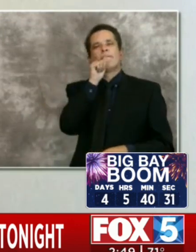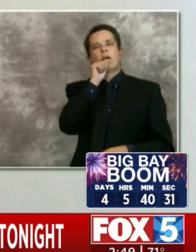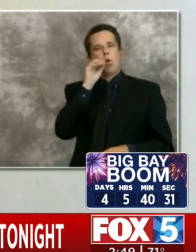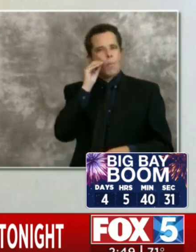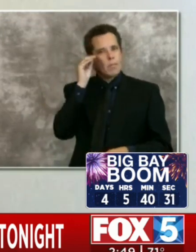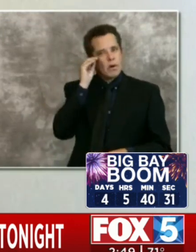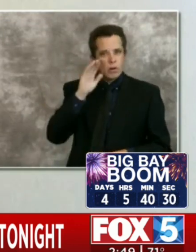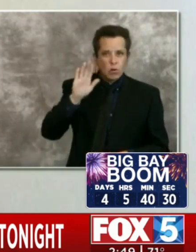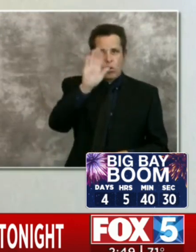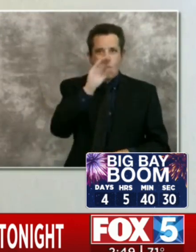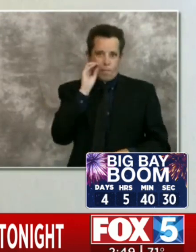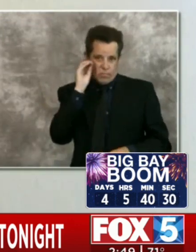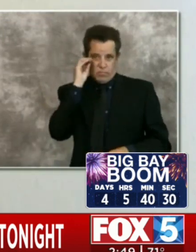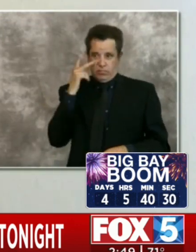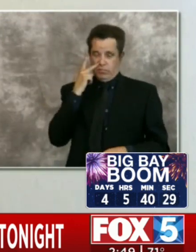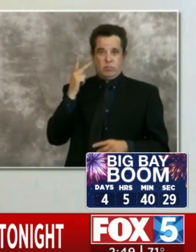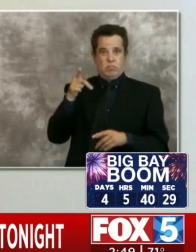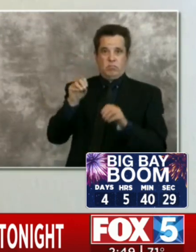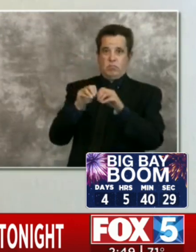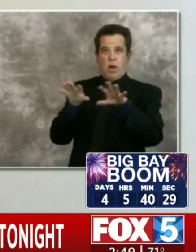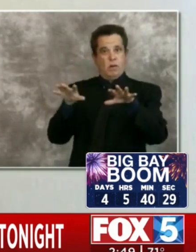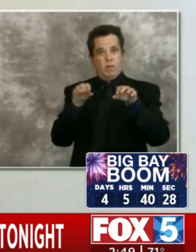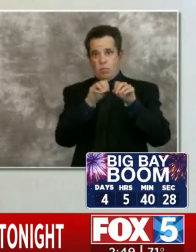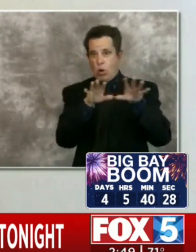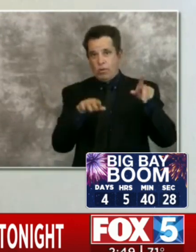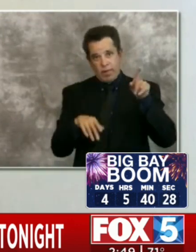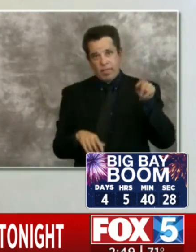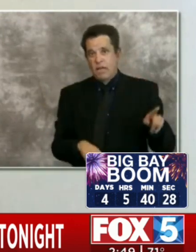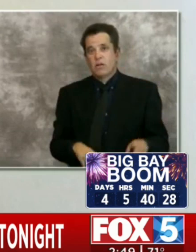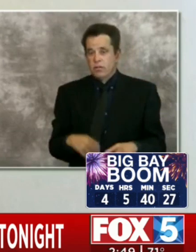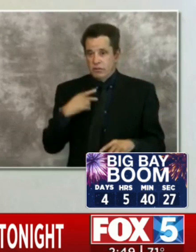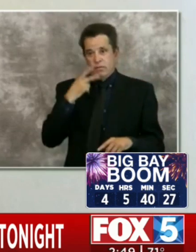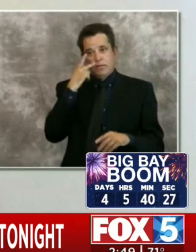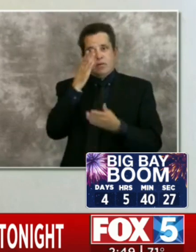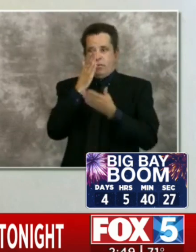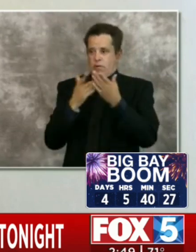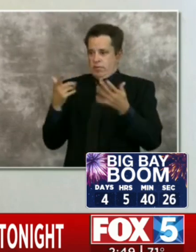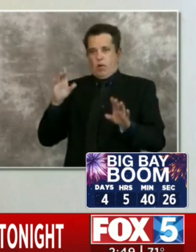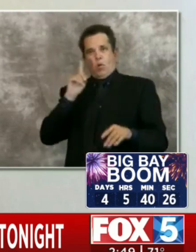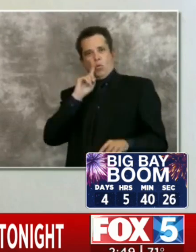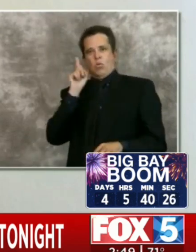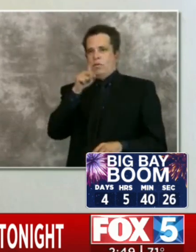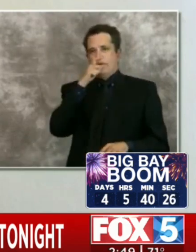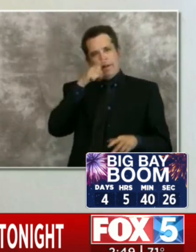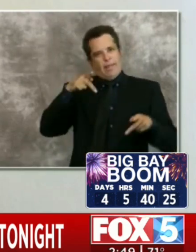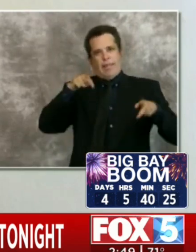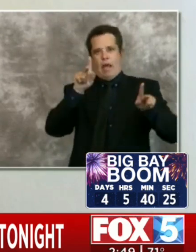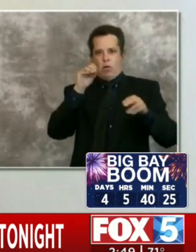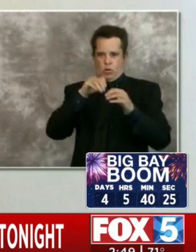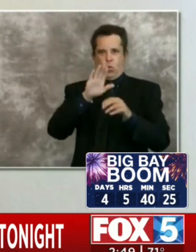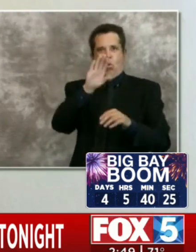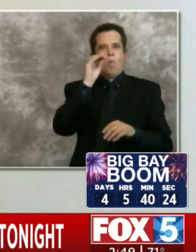YOUNGER. GENERATION. THE SECOND LARGEST SECTION OF OUTDOOR OF ACTIVE OUTBREAKS ARE PRIVATE RESIDENCE. OUR